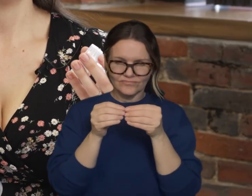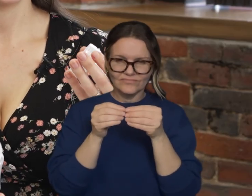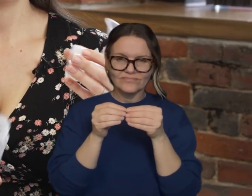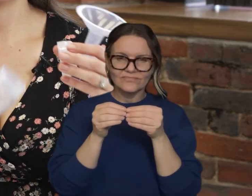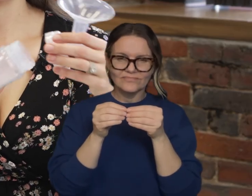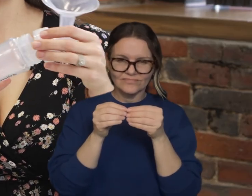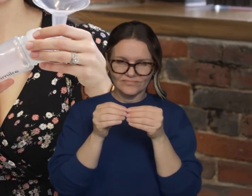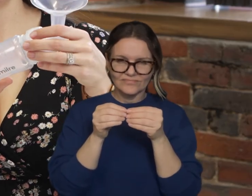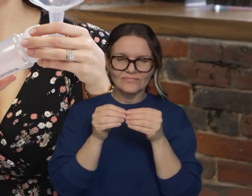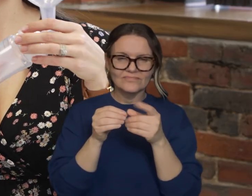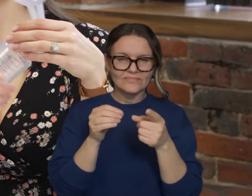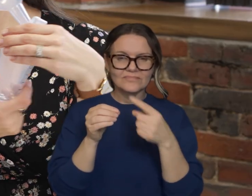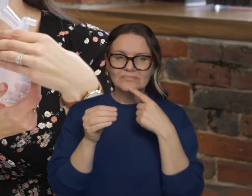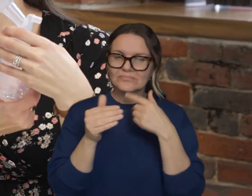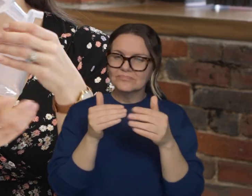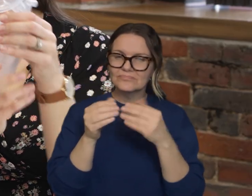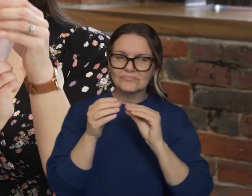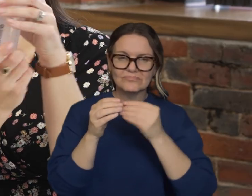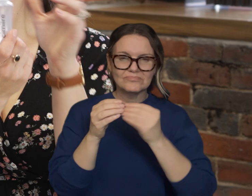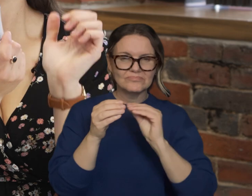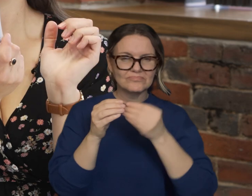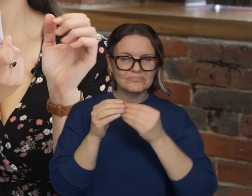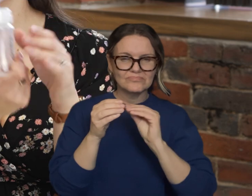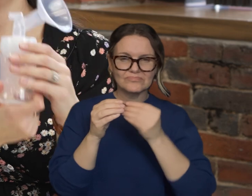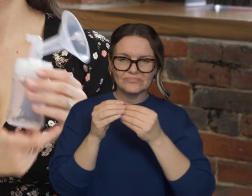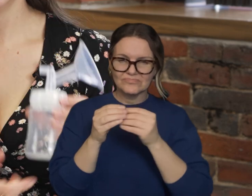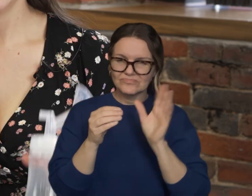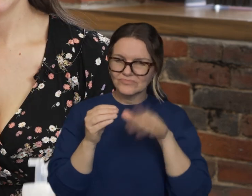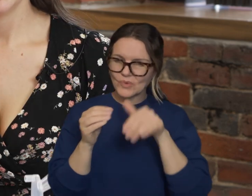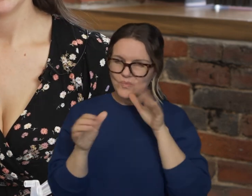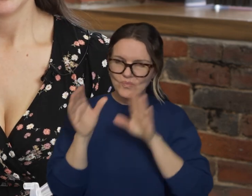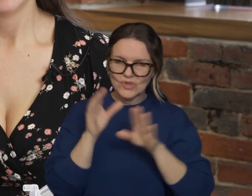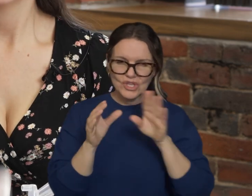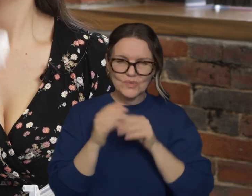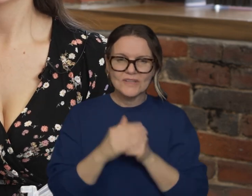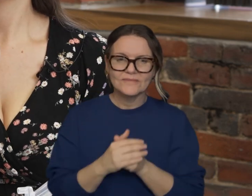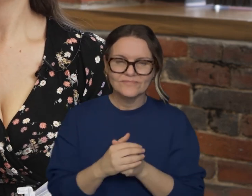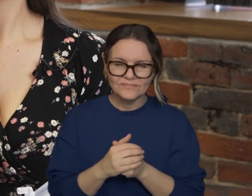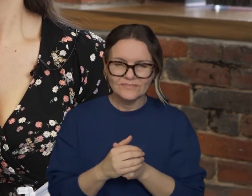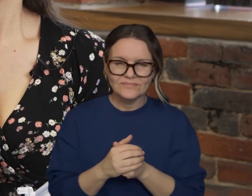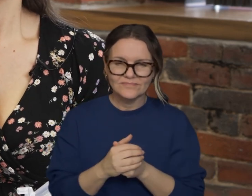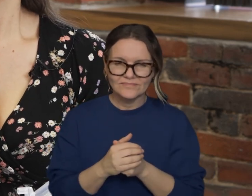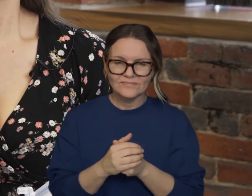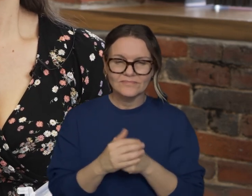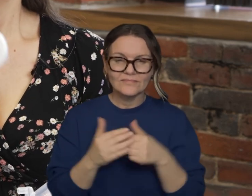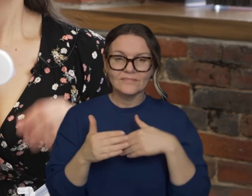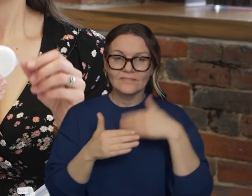you are going to do then is put your bottle right on and then we have our back flow protector so the